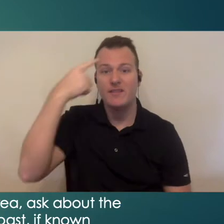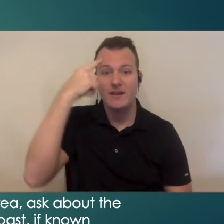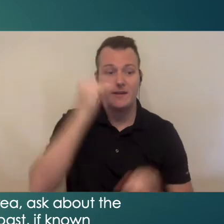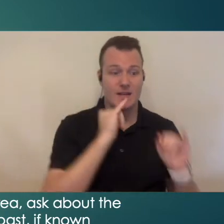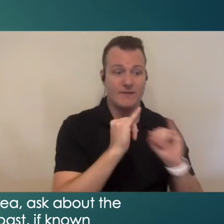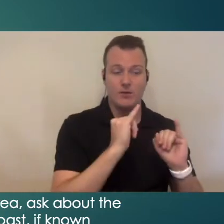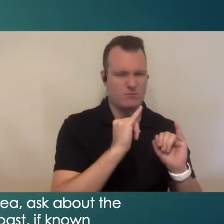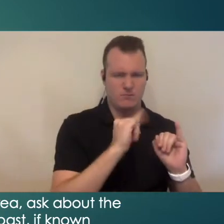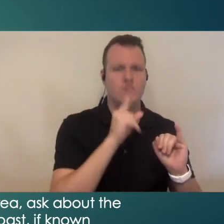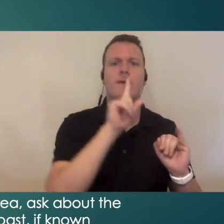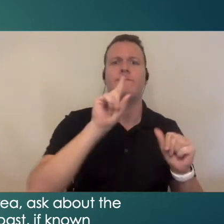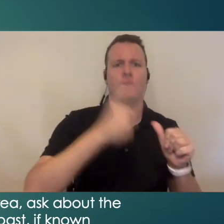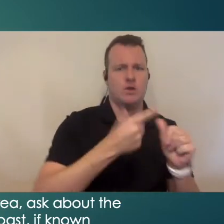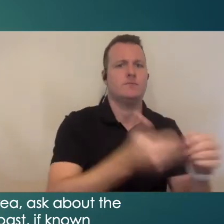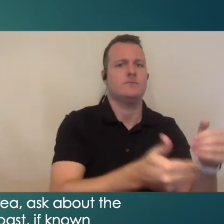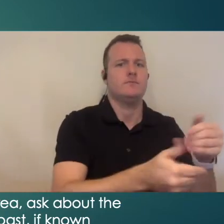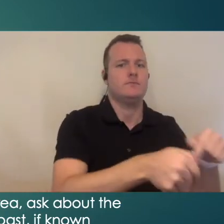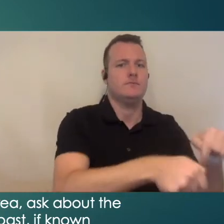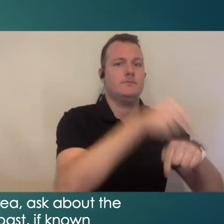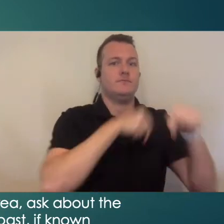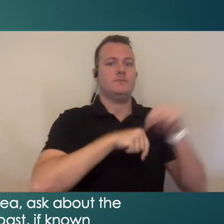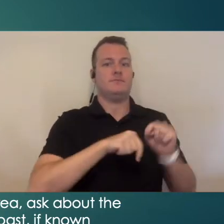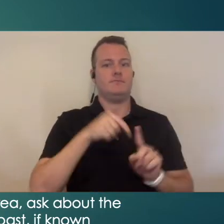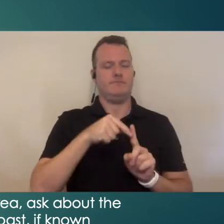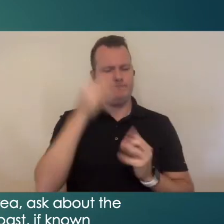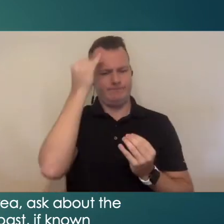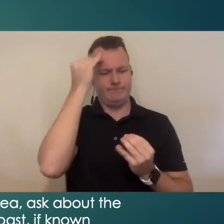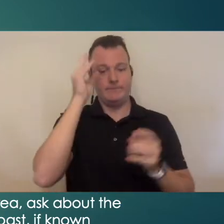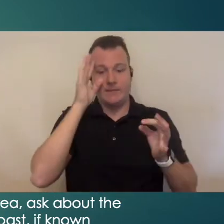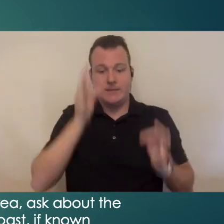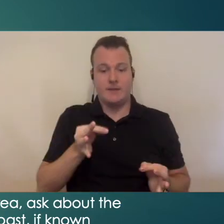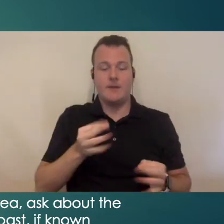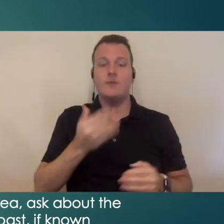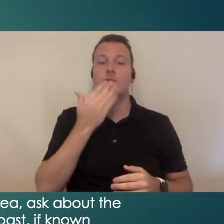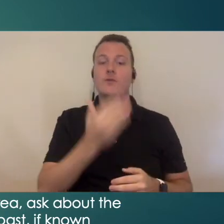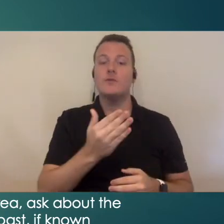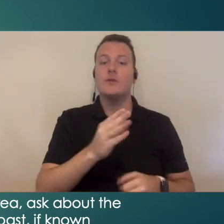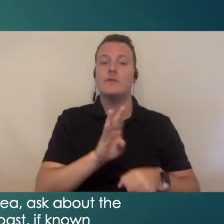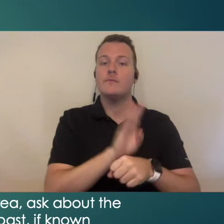about your interview. So you need to determine what's a good practice for you